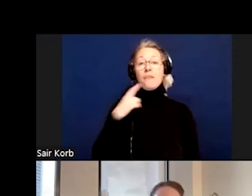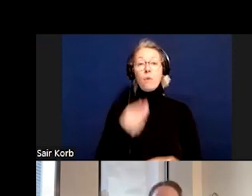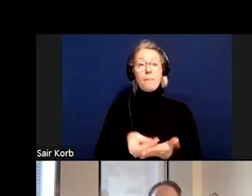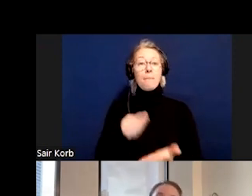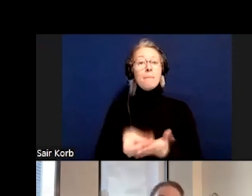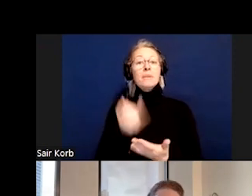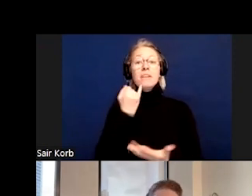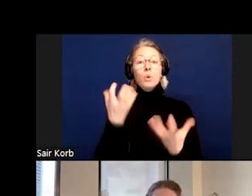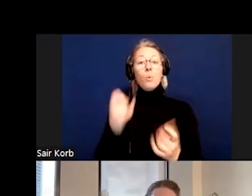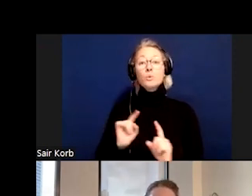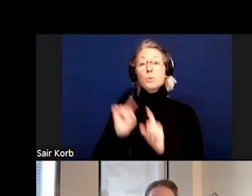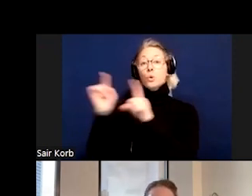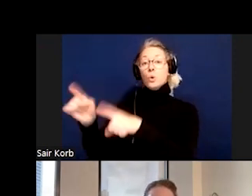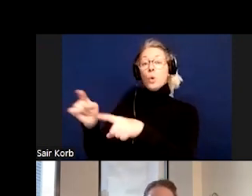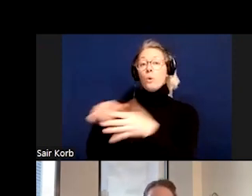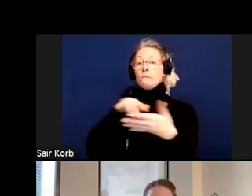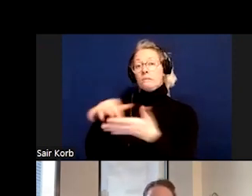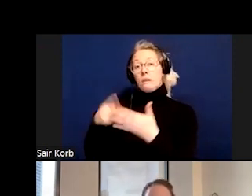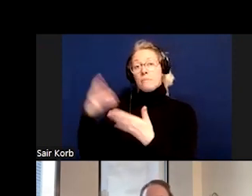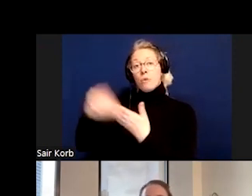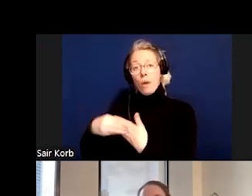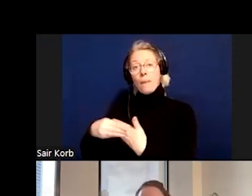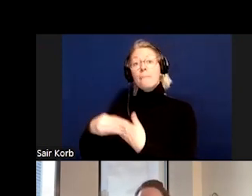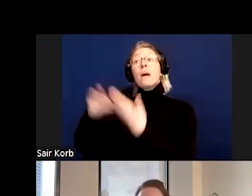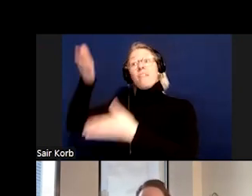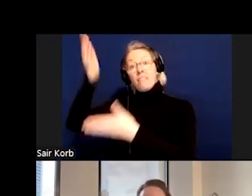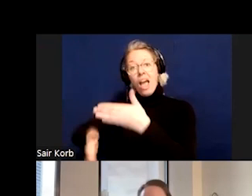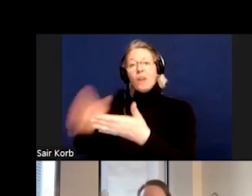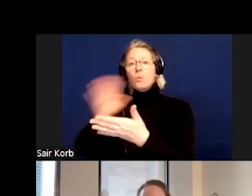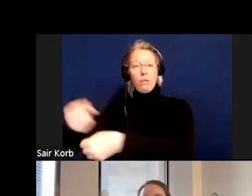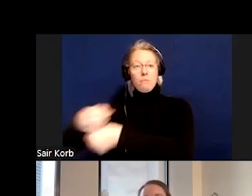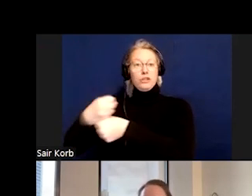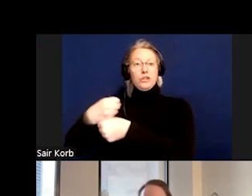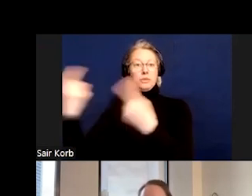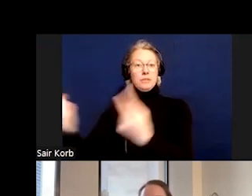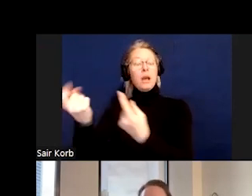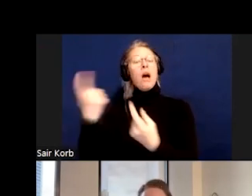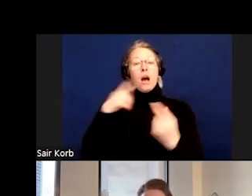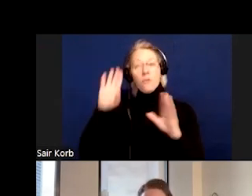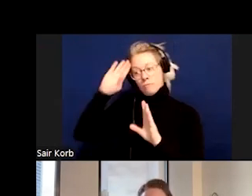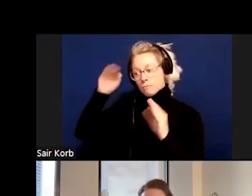in an outcome of artistic work, but the primary focus is on their learning, professional development